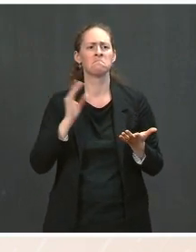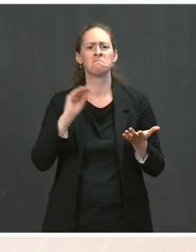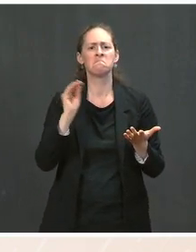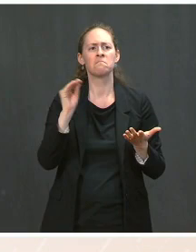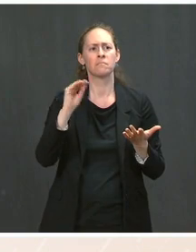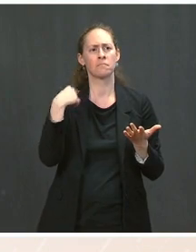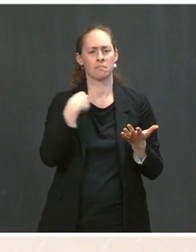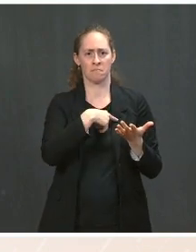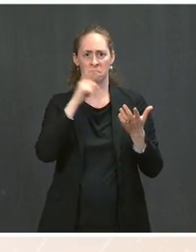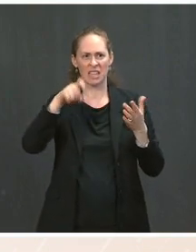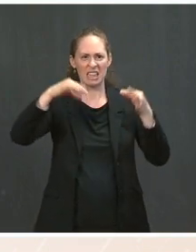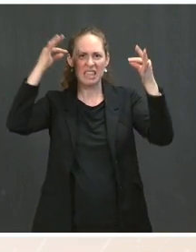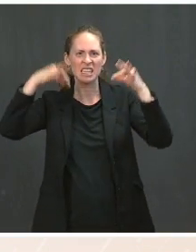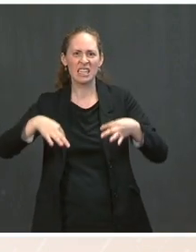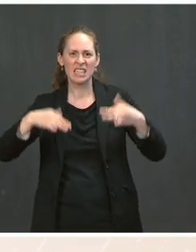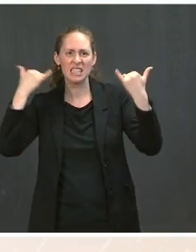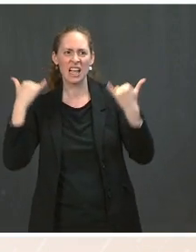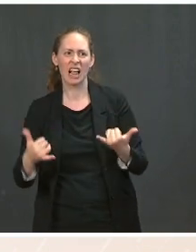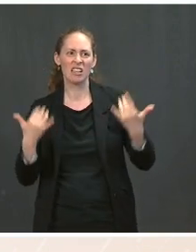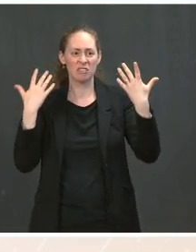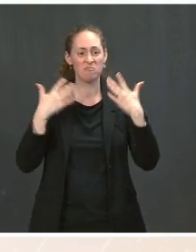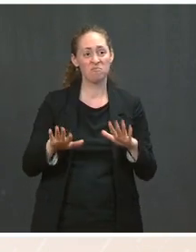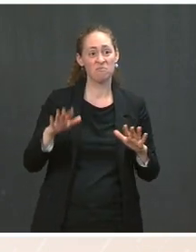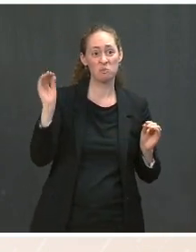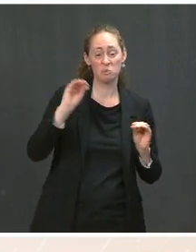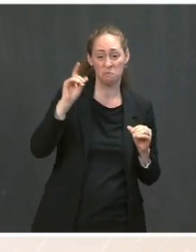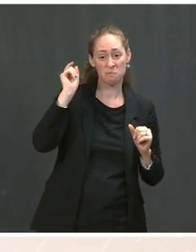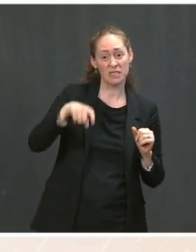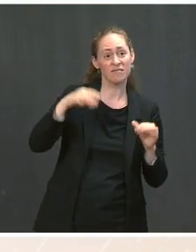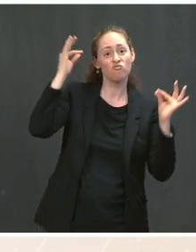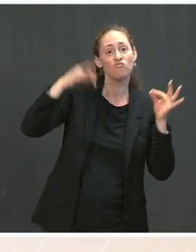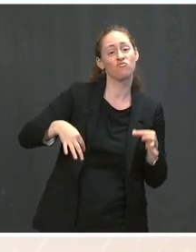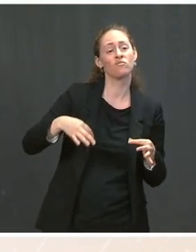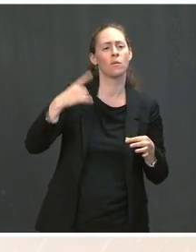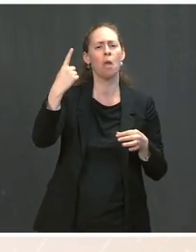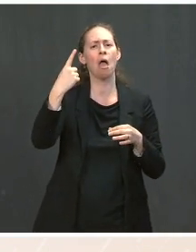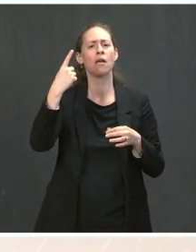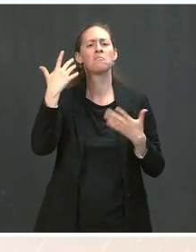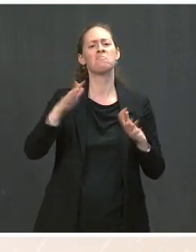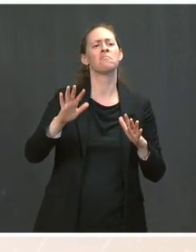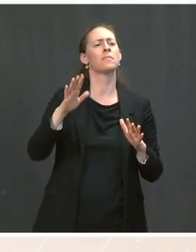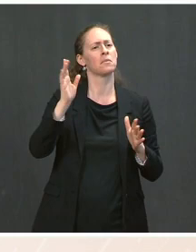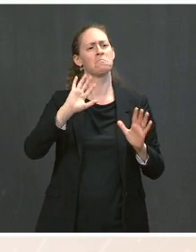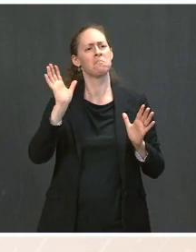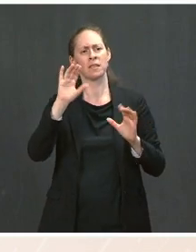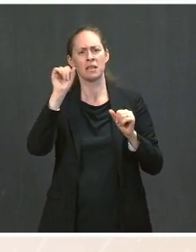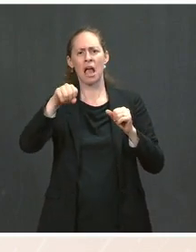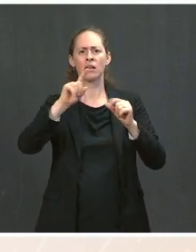whether it has to all happen in one big package. There are different components that could move forward certainly on their own, and we --